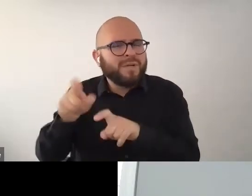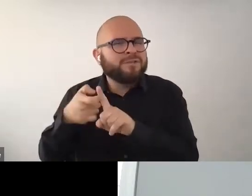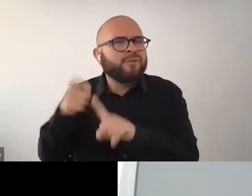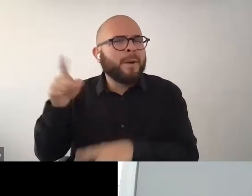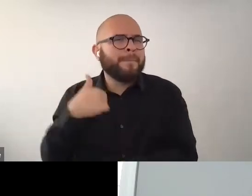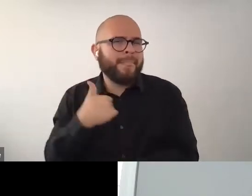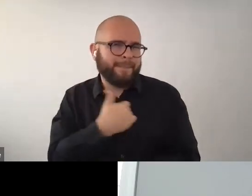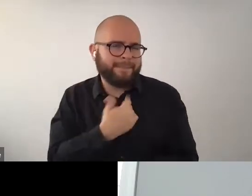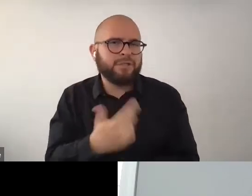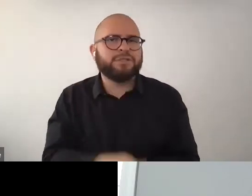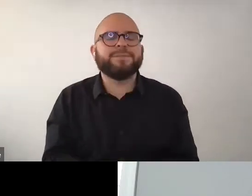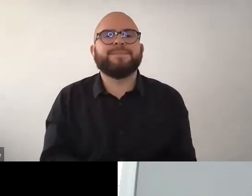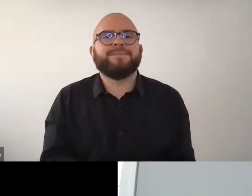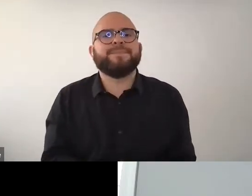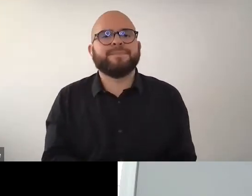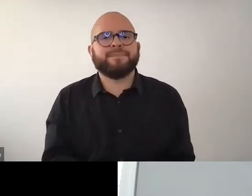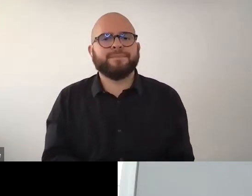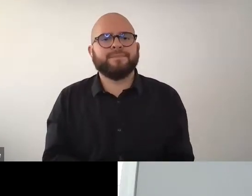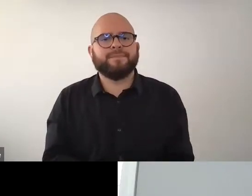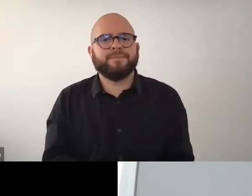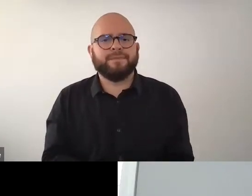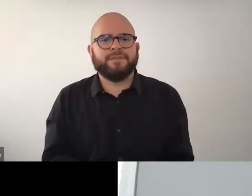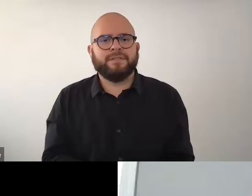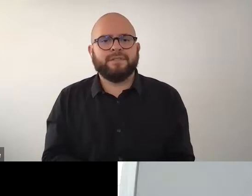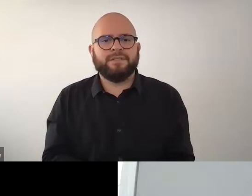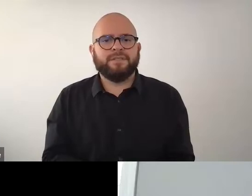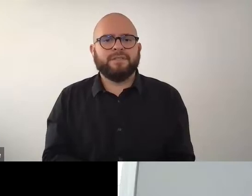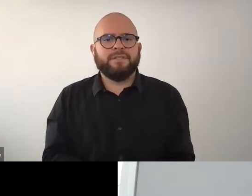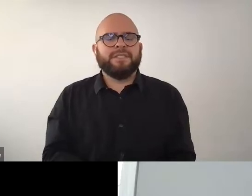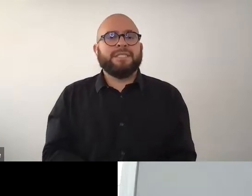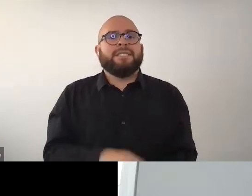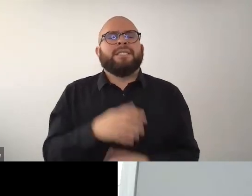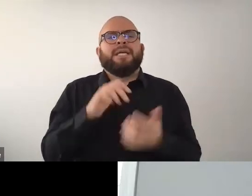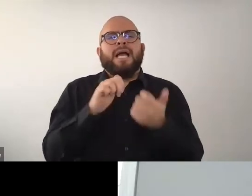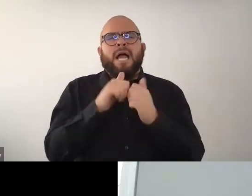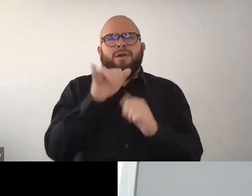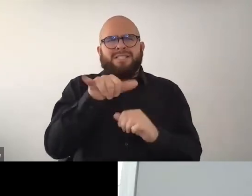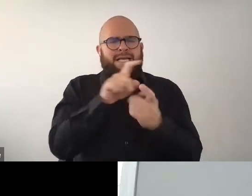How is a change to the off-camera message a permitted change